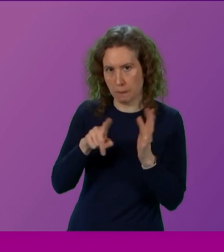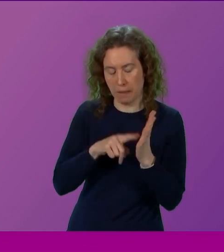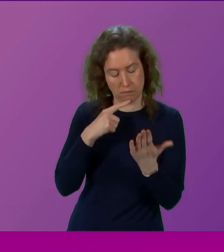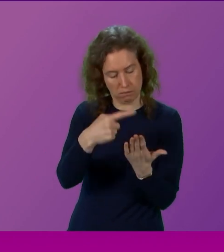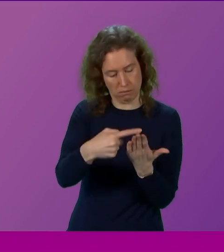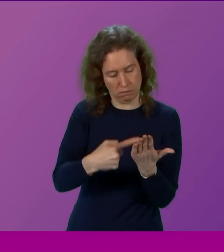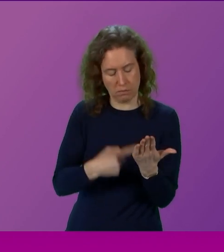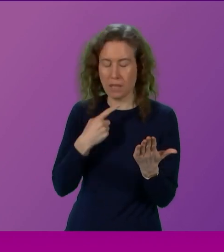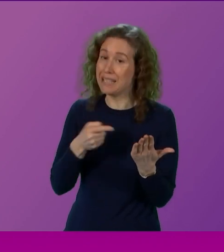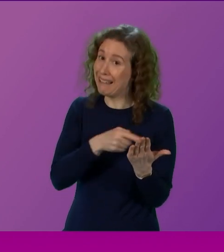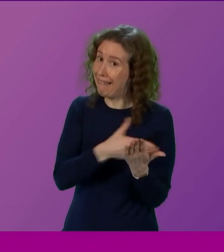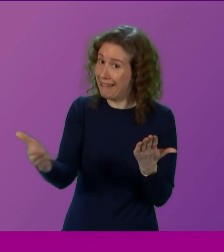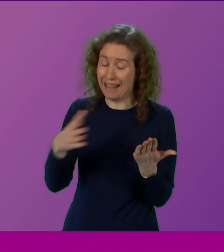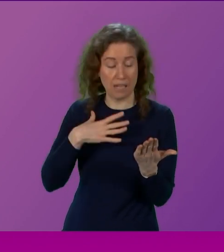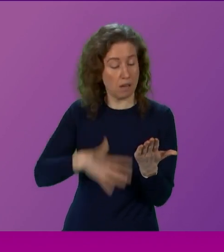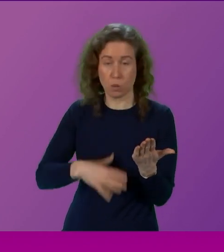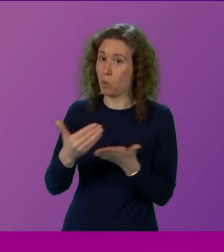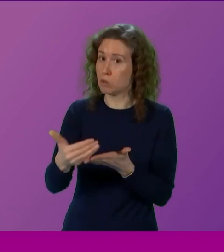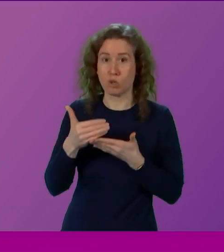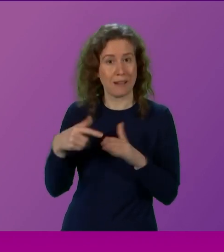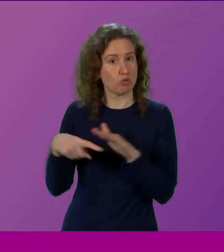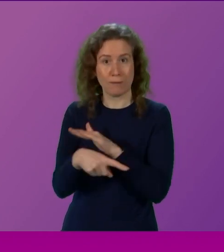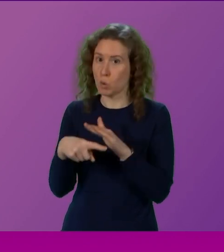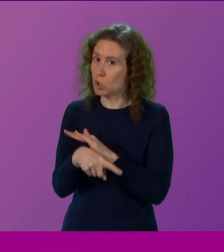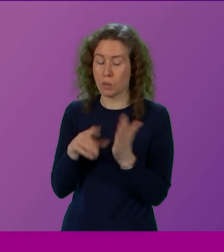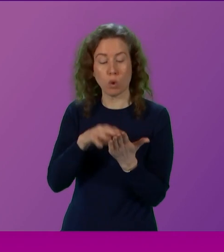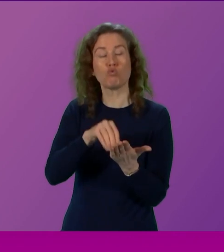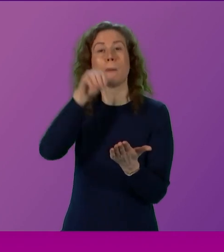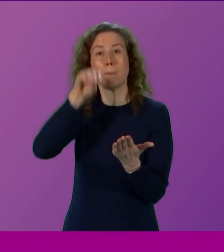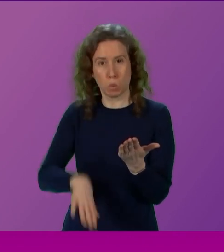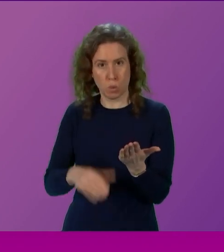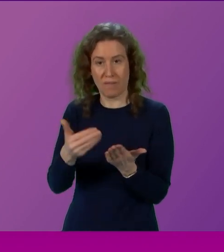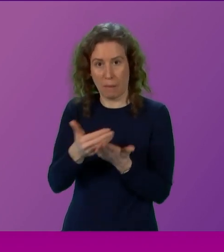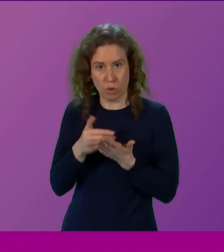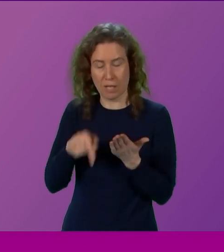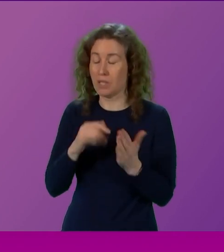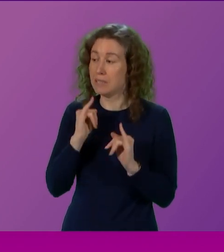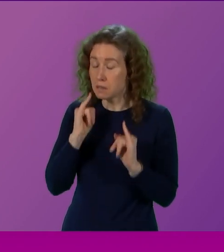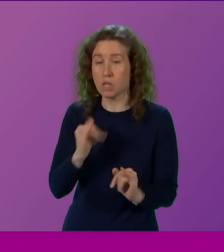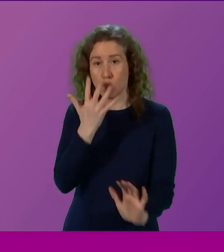remove the right to seek refugee protection in the United Kingdom. It is utterly shameful and